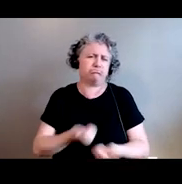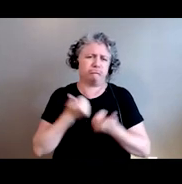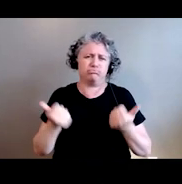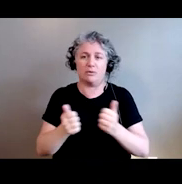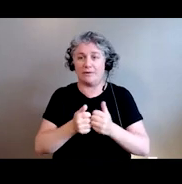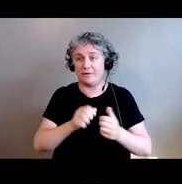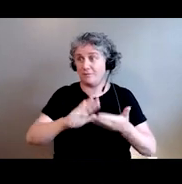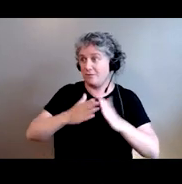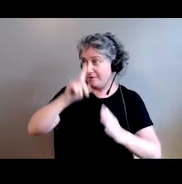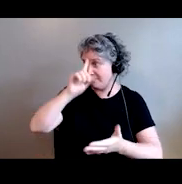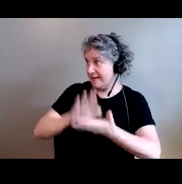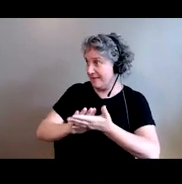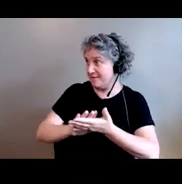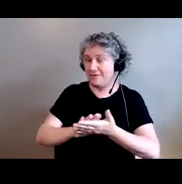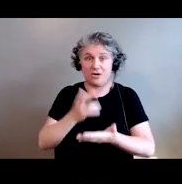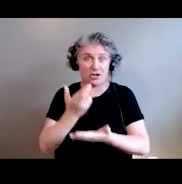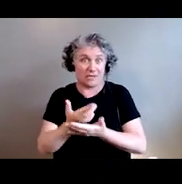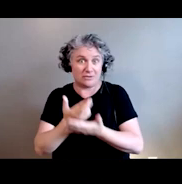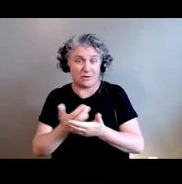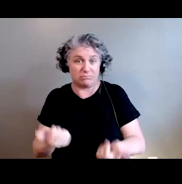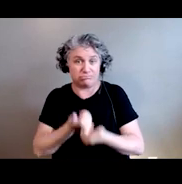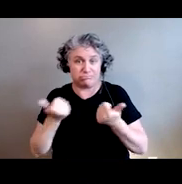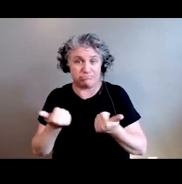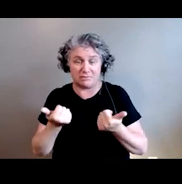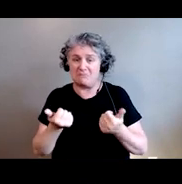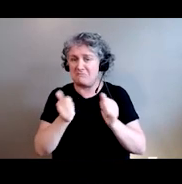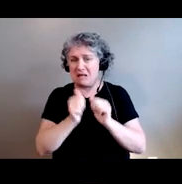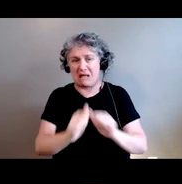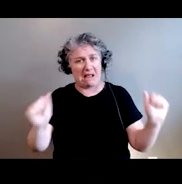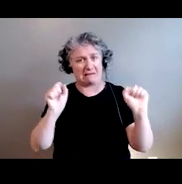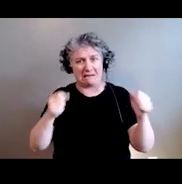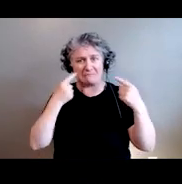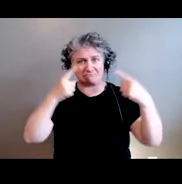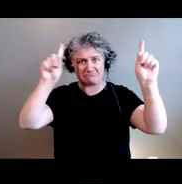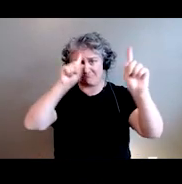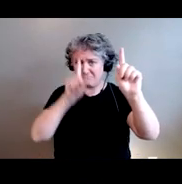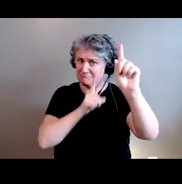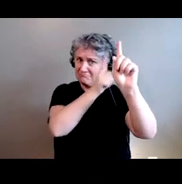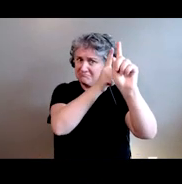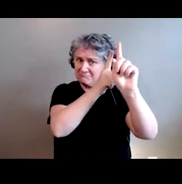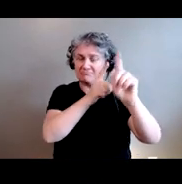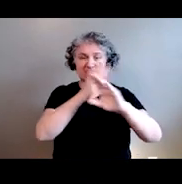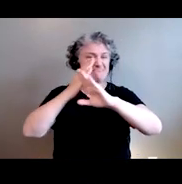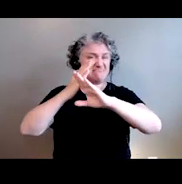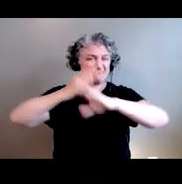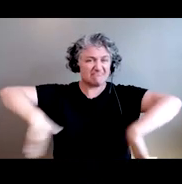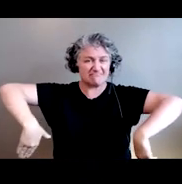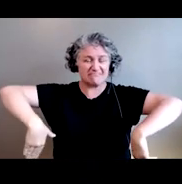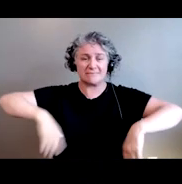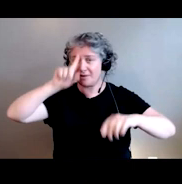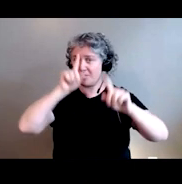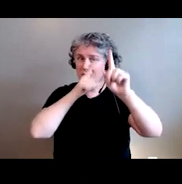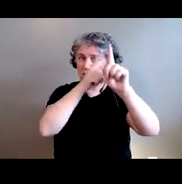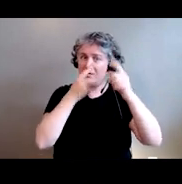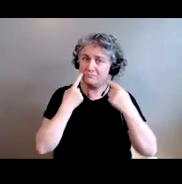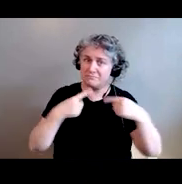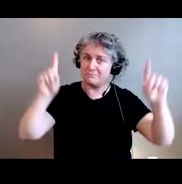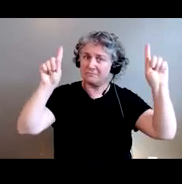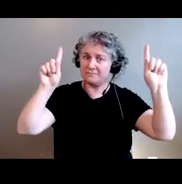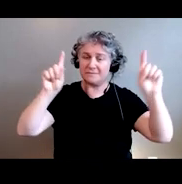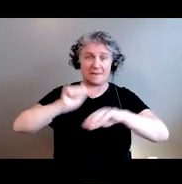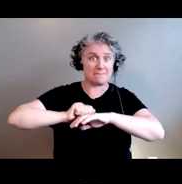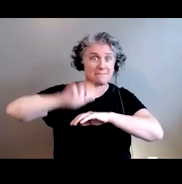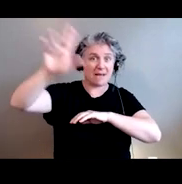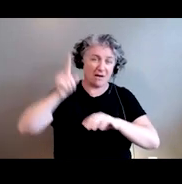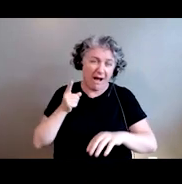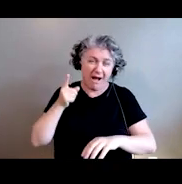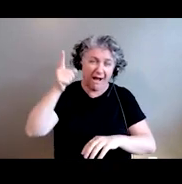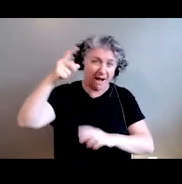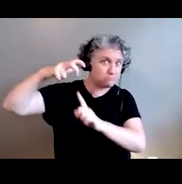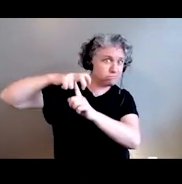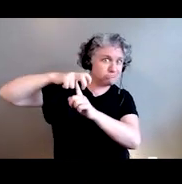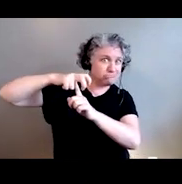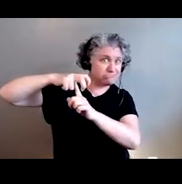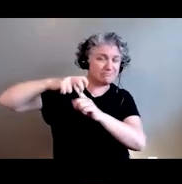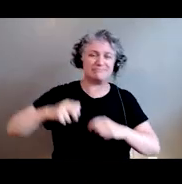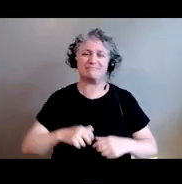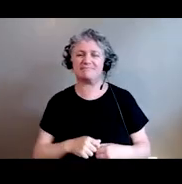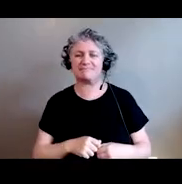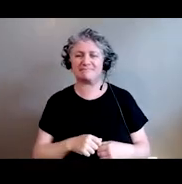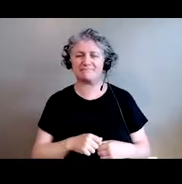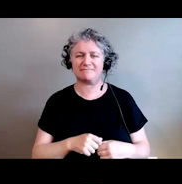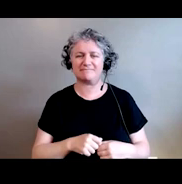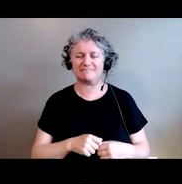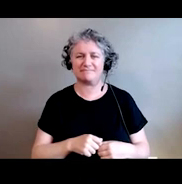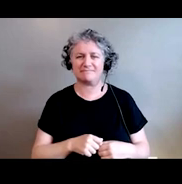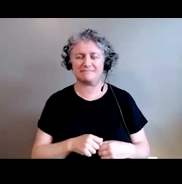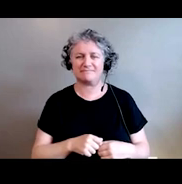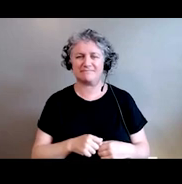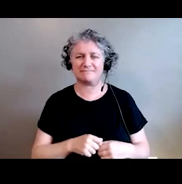Anything can be achieved. Barry is broken. Goals realized. And mountains summited.